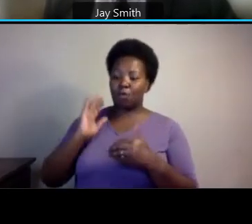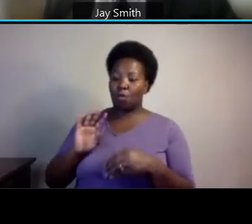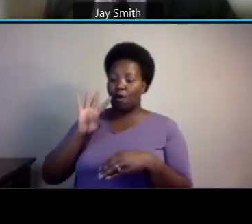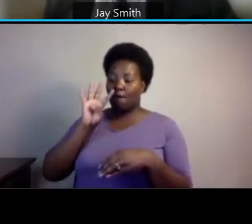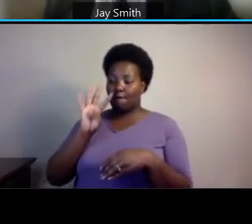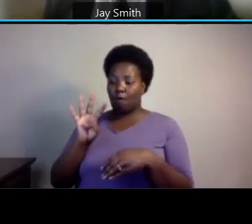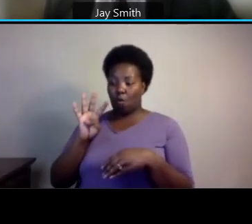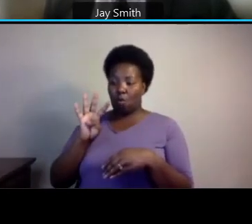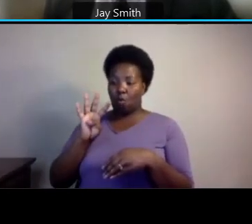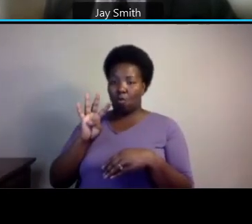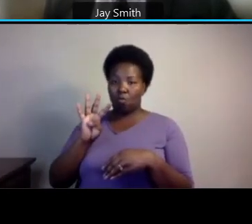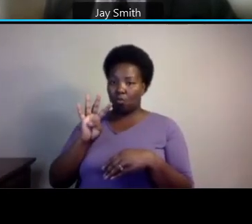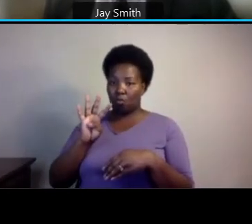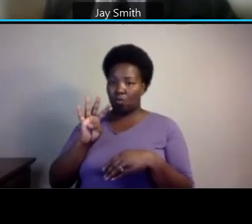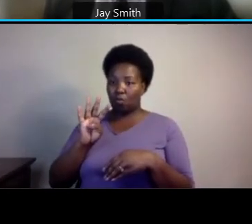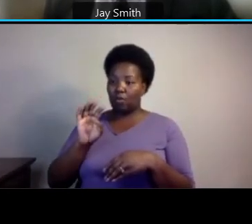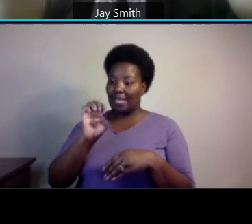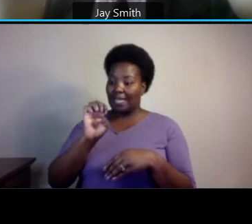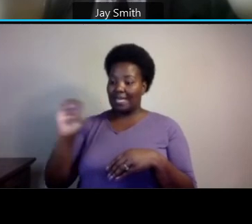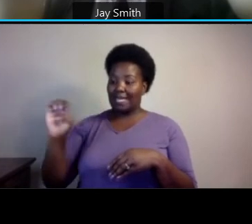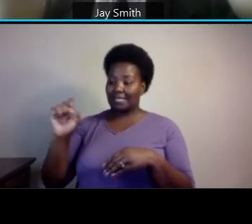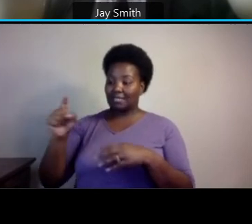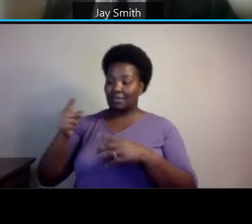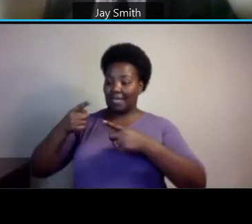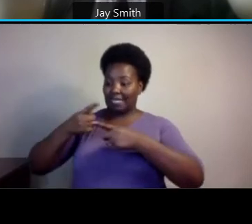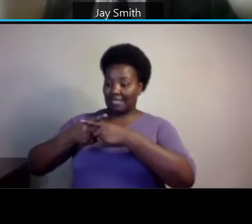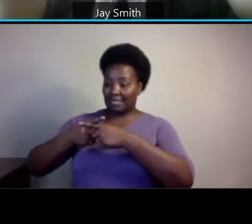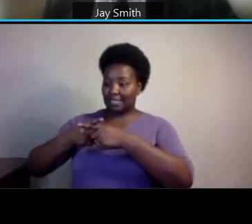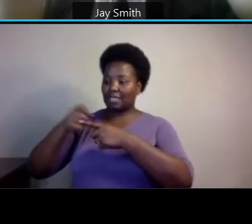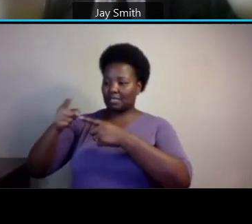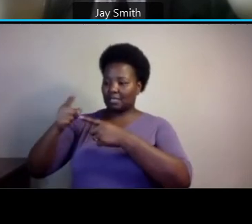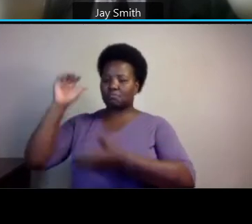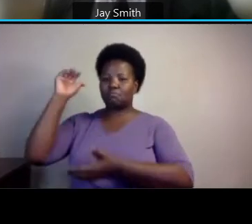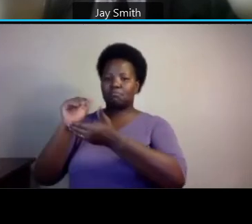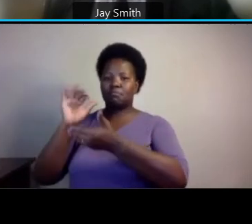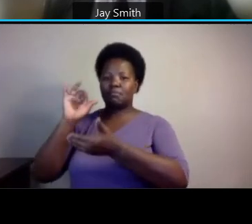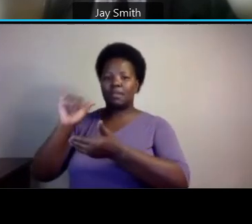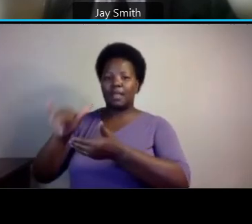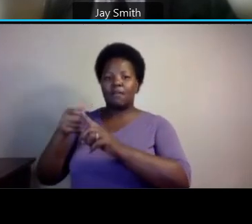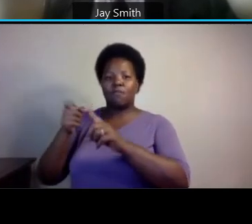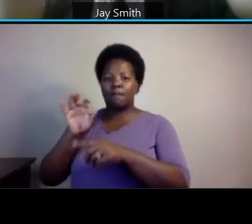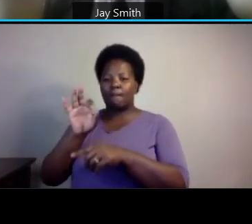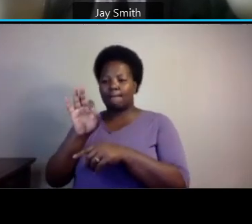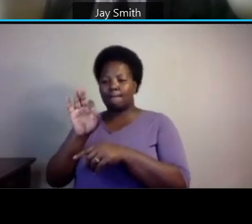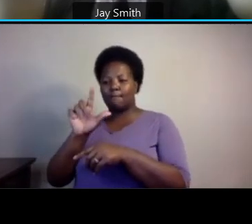to the east of the intersection along florida avenue um so again people would have to cross